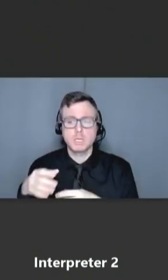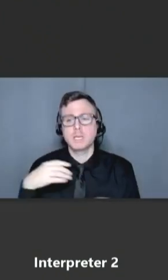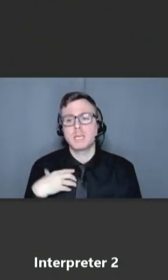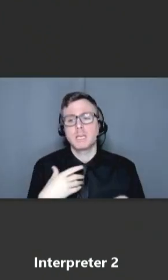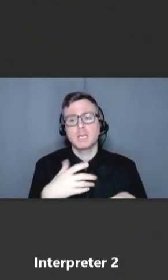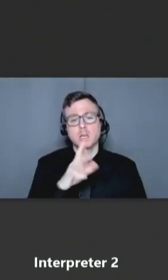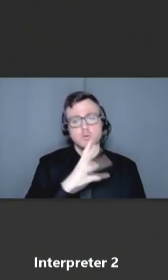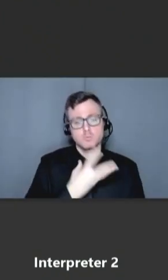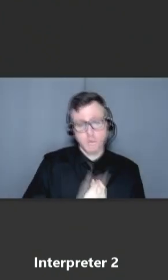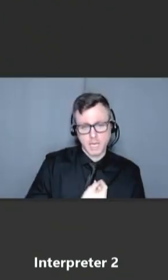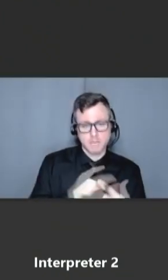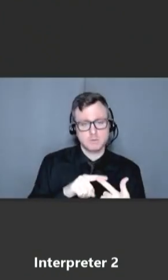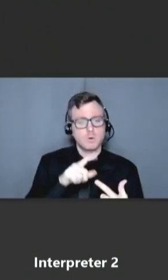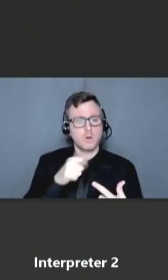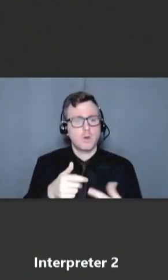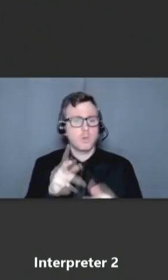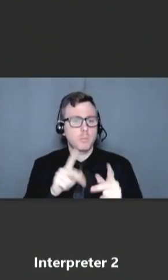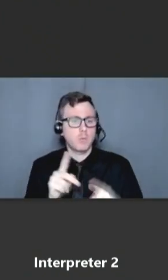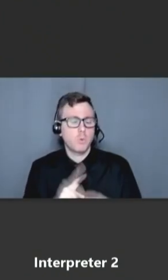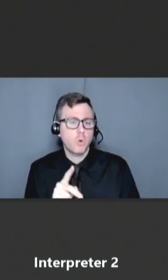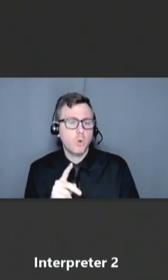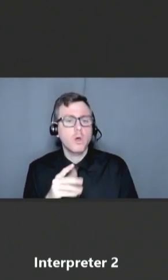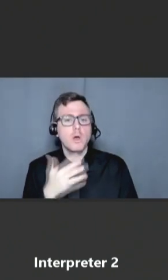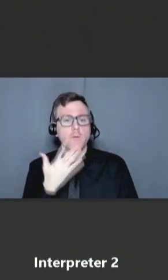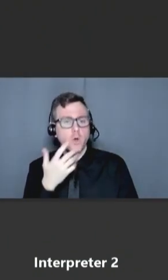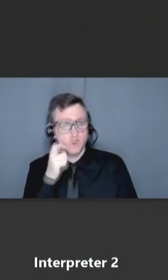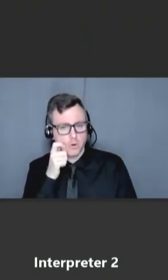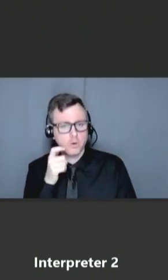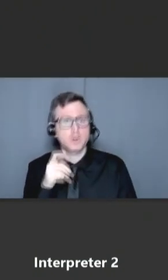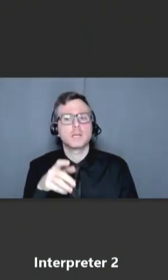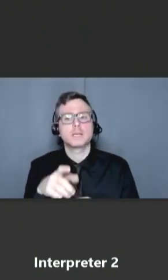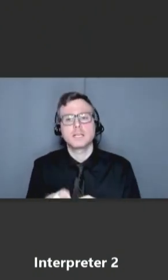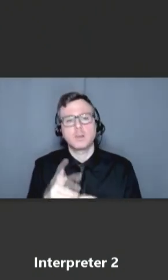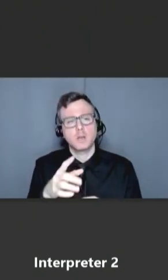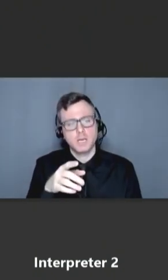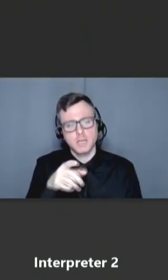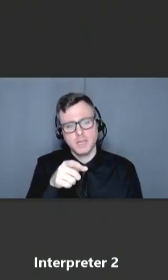people of color compromise large portions of the bisexual community, with more than 40 percent of